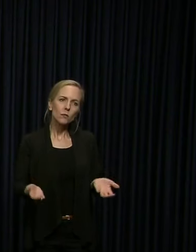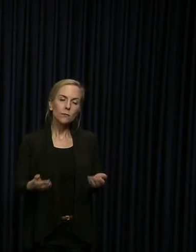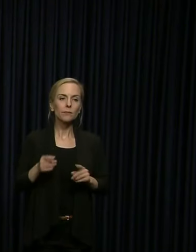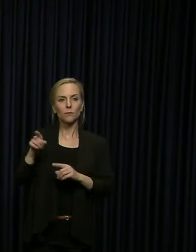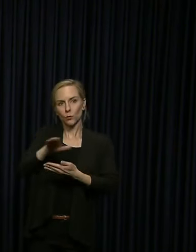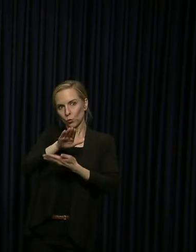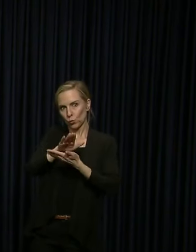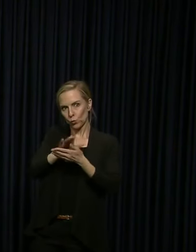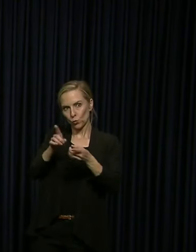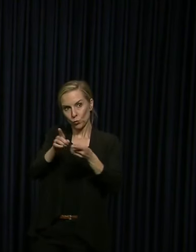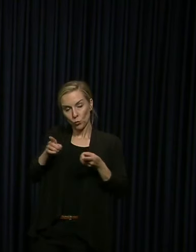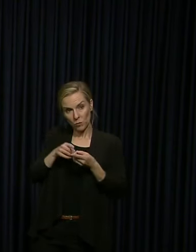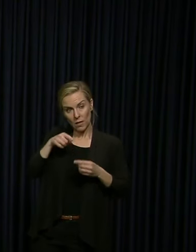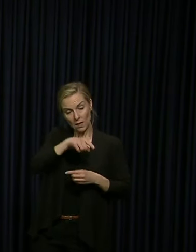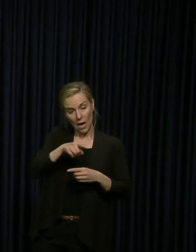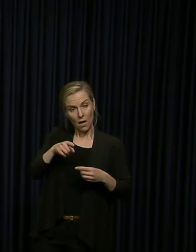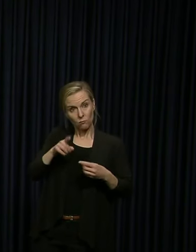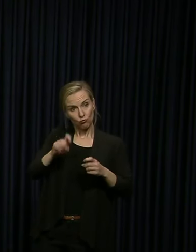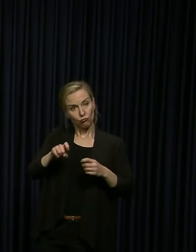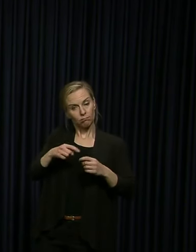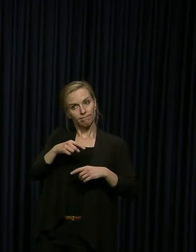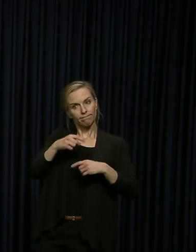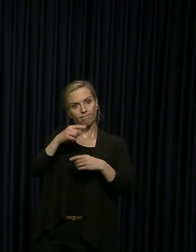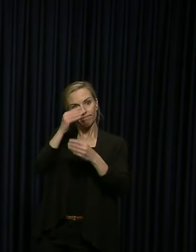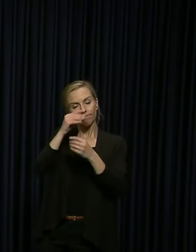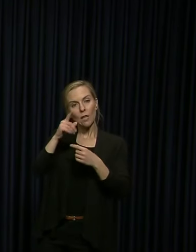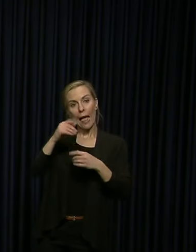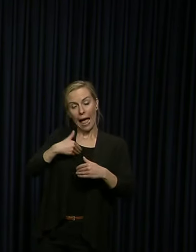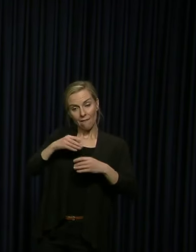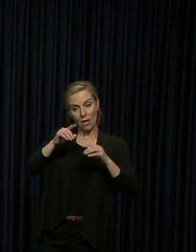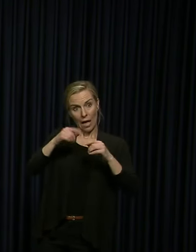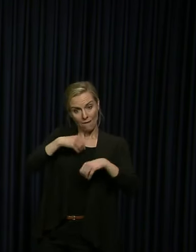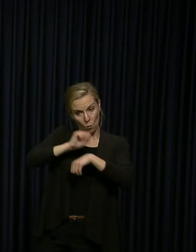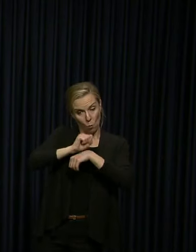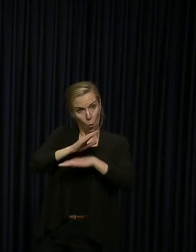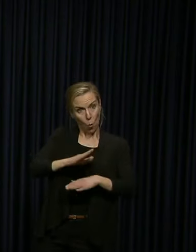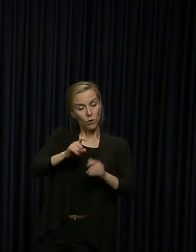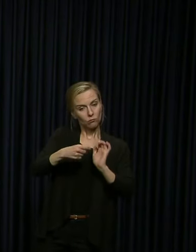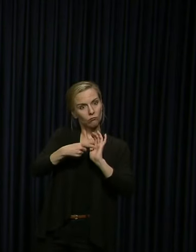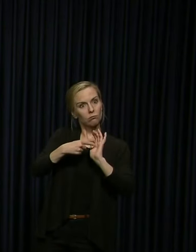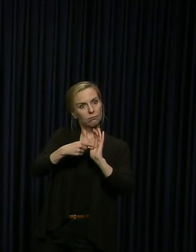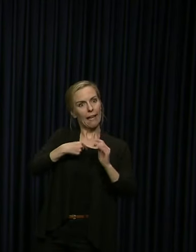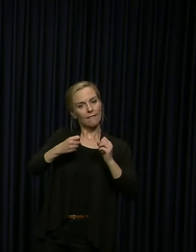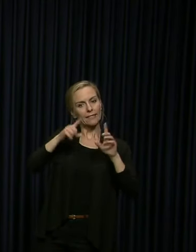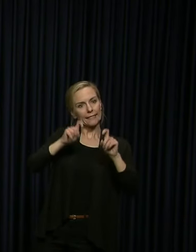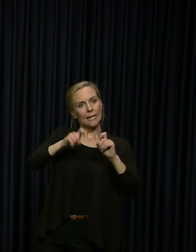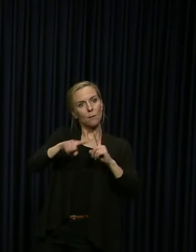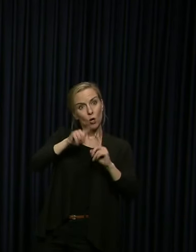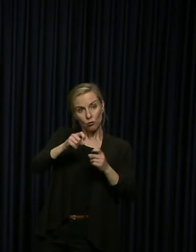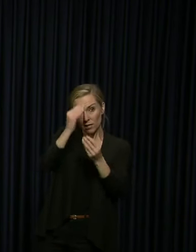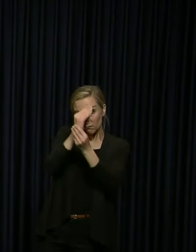NOBODY OUGHT TO SHOW UP FOR THAT FOOD SERVICE, GLOVES OUGHT TON WORN, AND IT'S ALL IN THE TRANSPORTATION TOO.